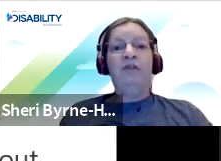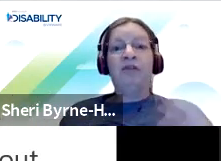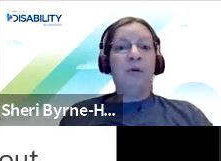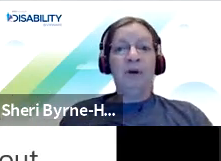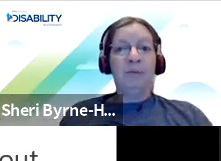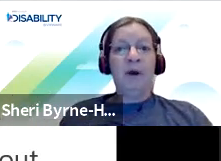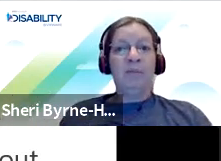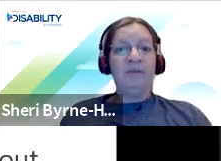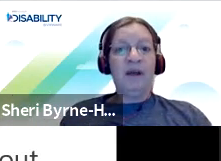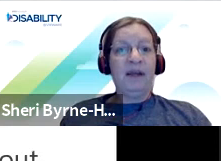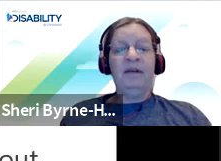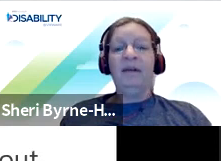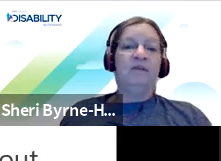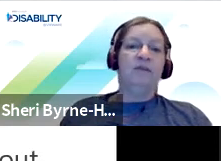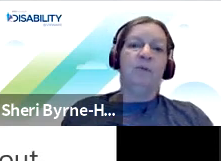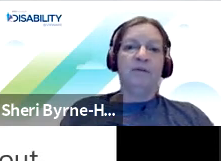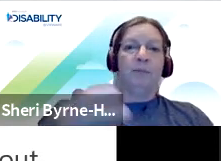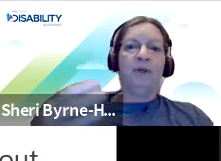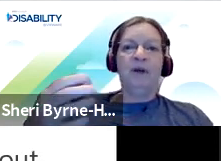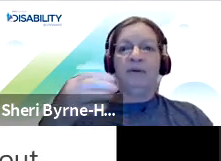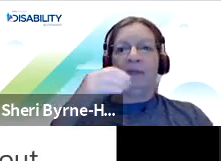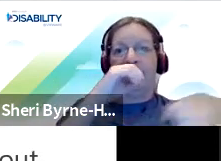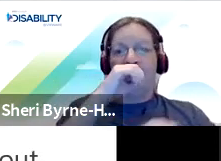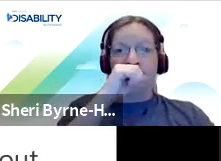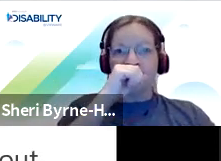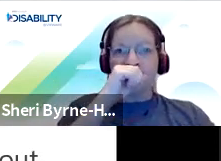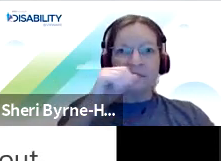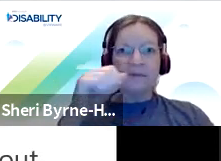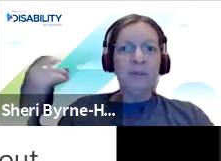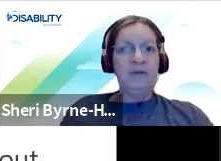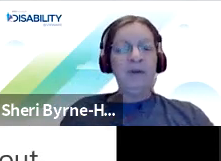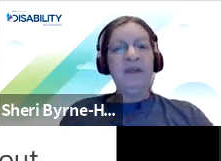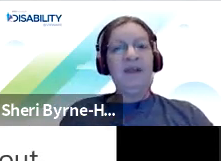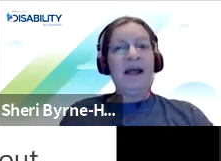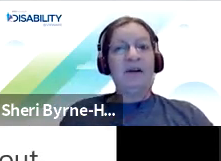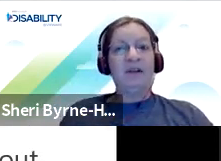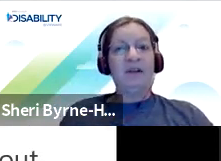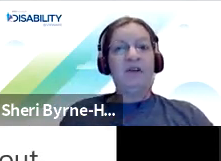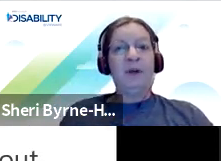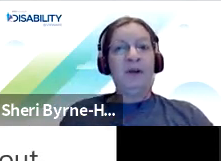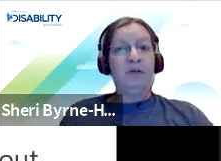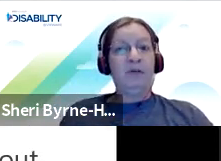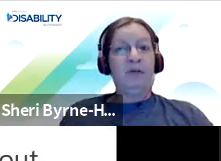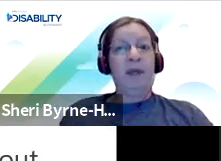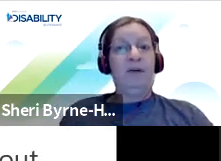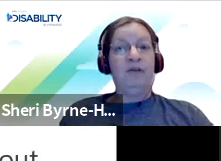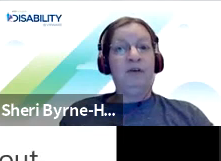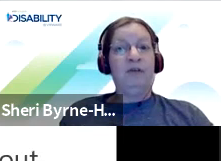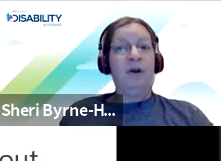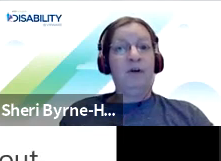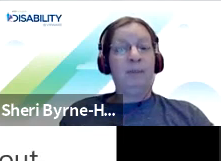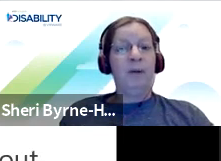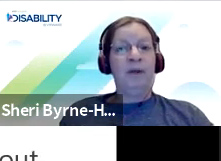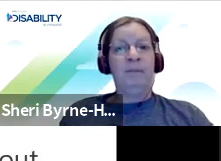decisions, who makes sure that the decisions are applied equally to everybody across the country.